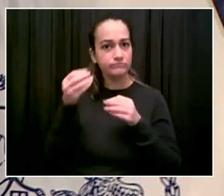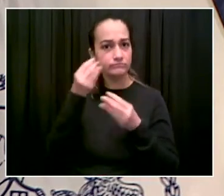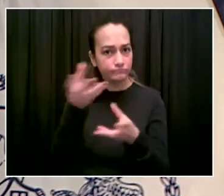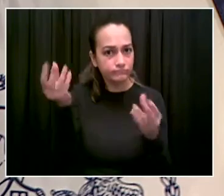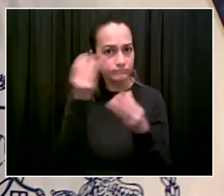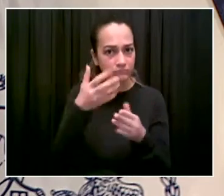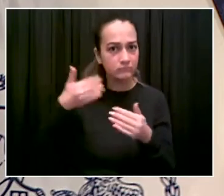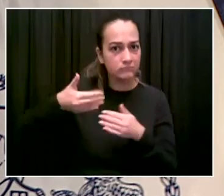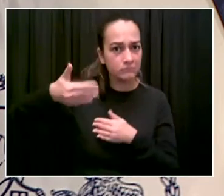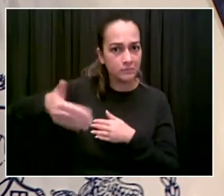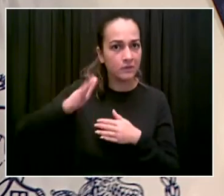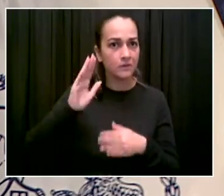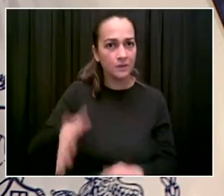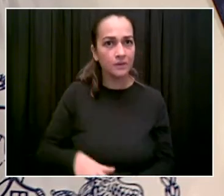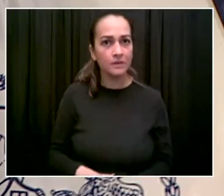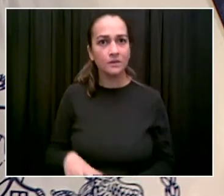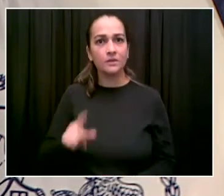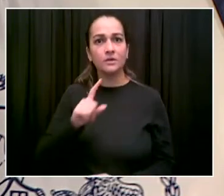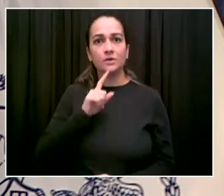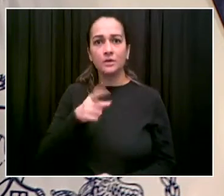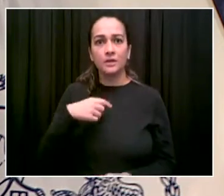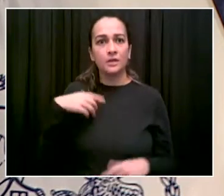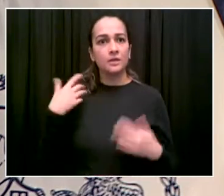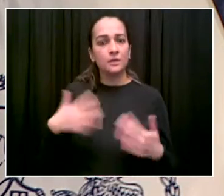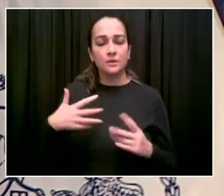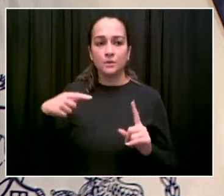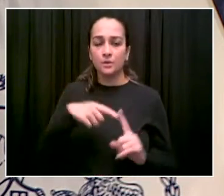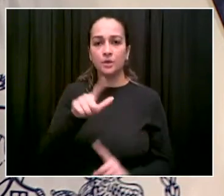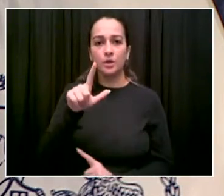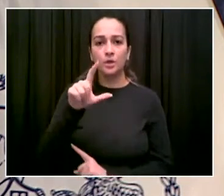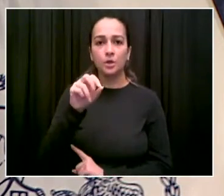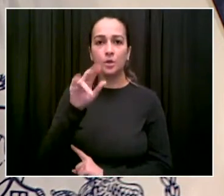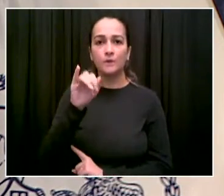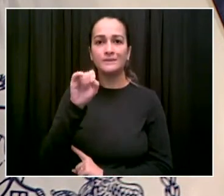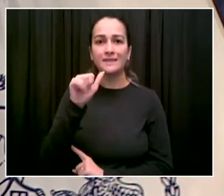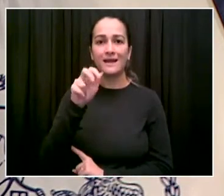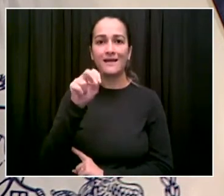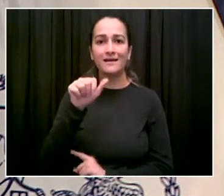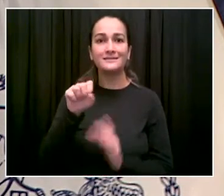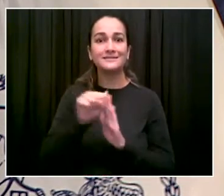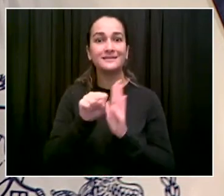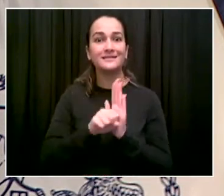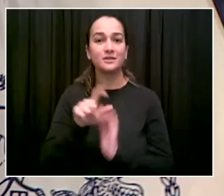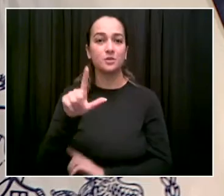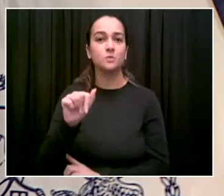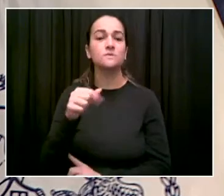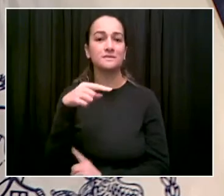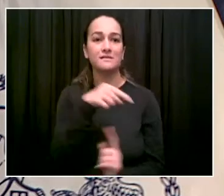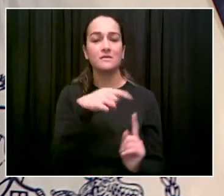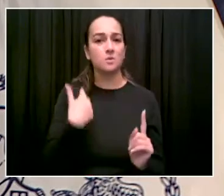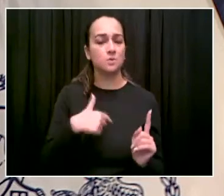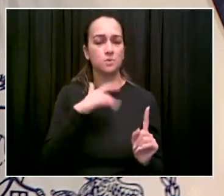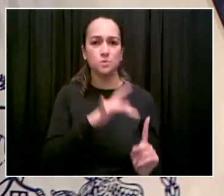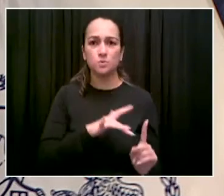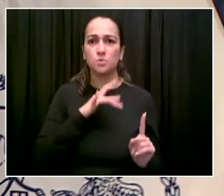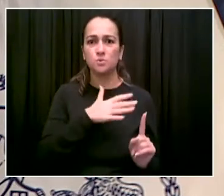KEEP A CLOSE EYE ON THE UPDATES FROM EMERGENCY MANAGEMENT AND THE MEDIA. WE WILL GET THROUGH THIS ONE TOO. WE FEEL SO MUCH FOR OUR